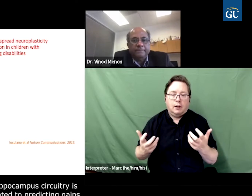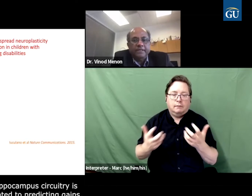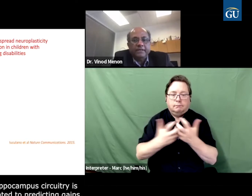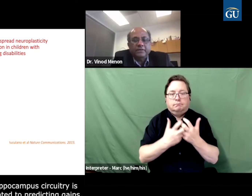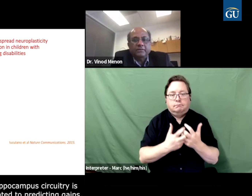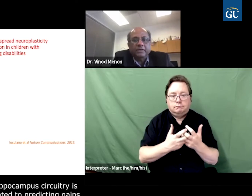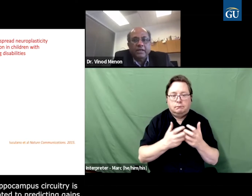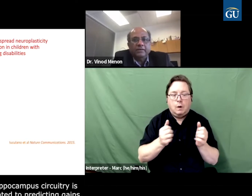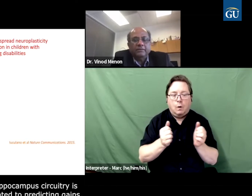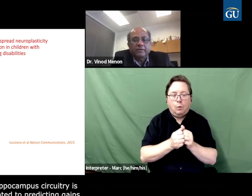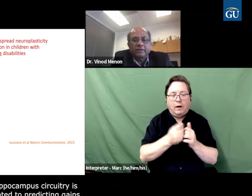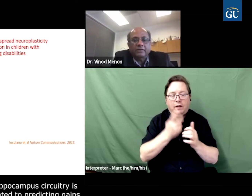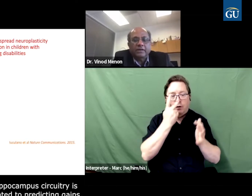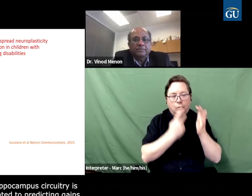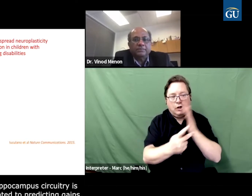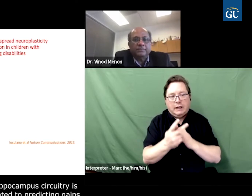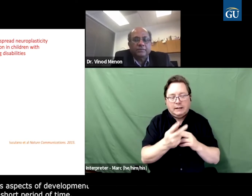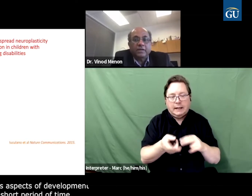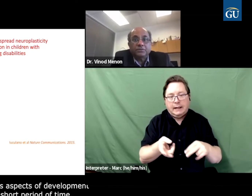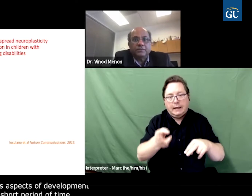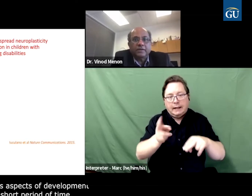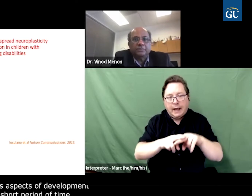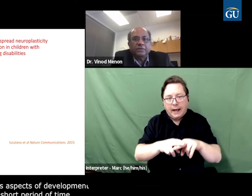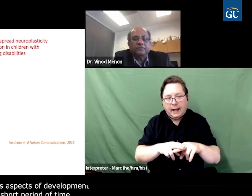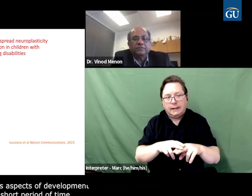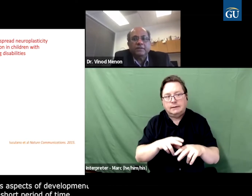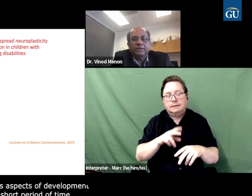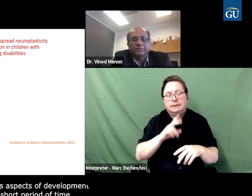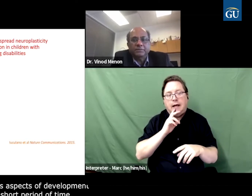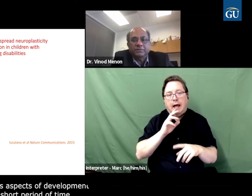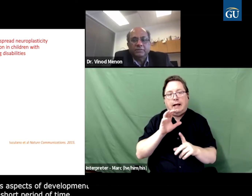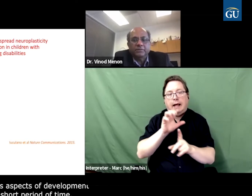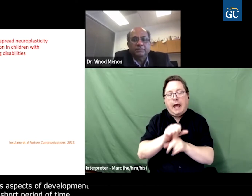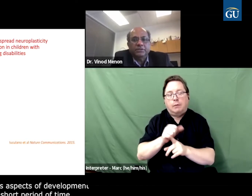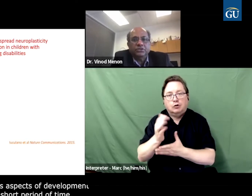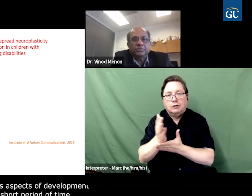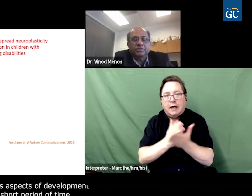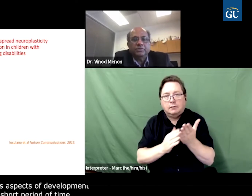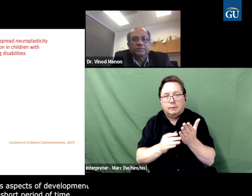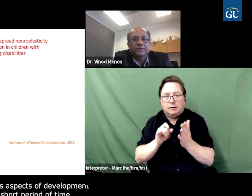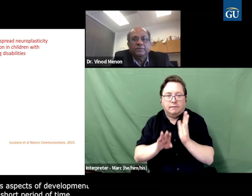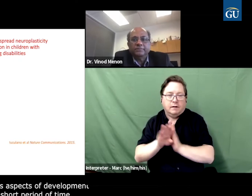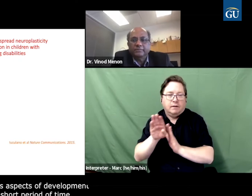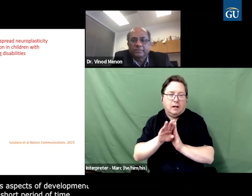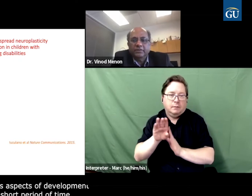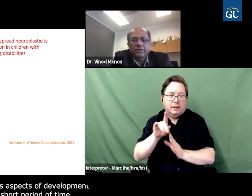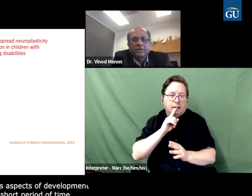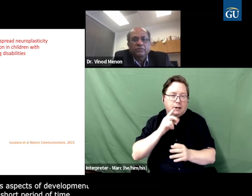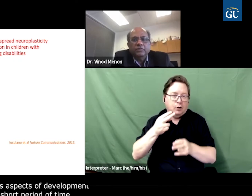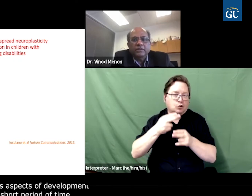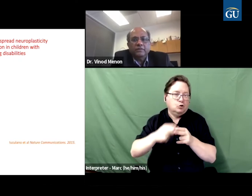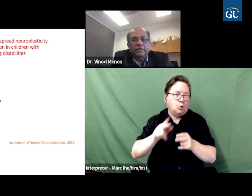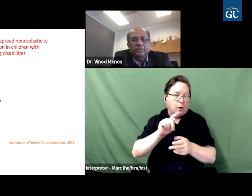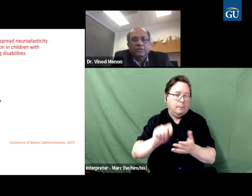uh predicting gains and it caps captures aspects of development in a very short